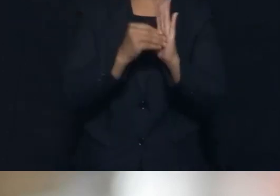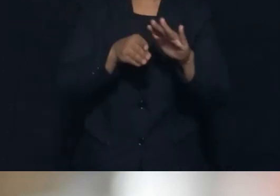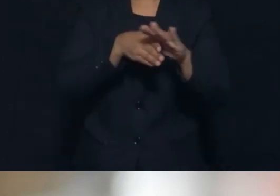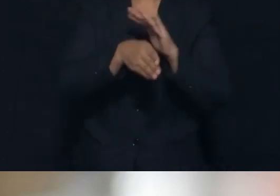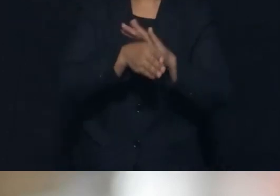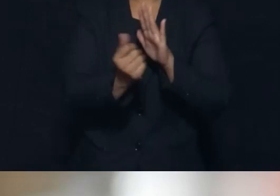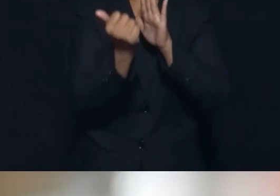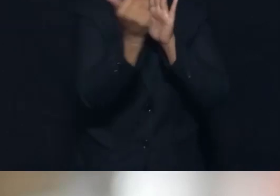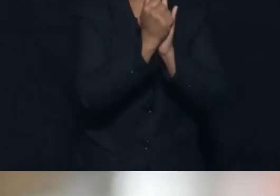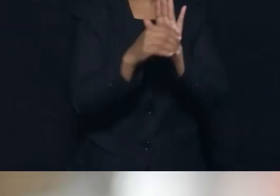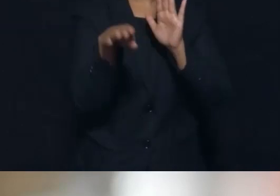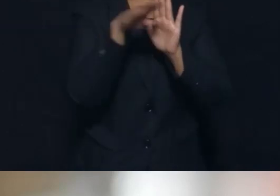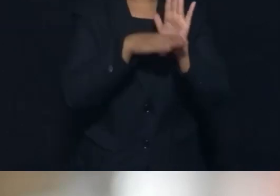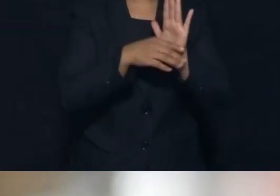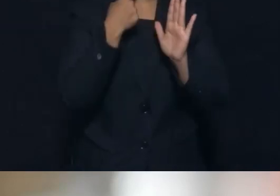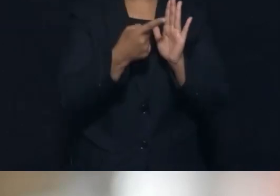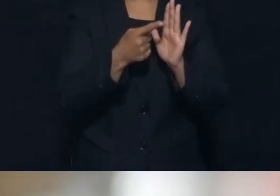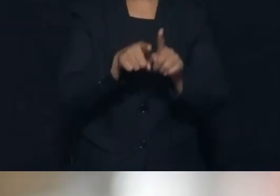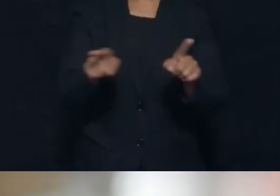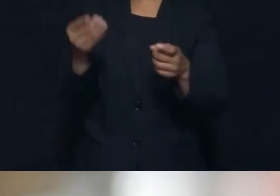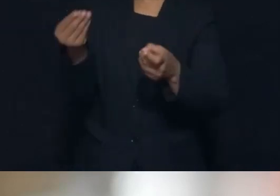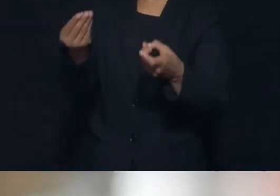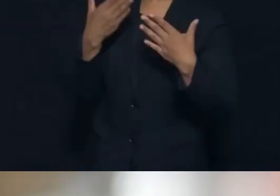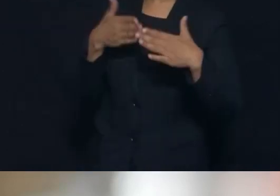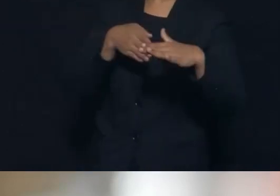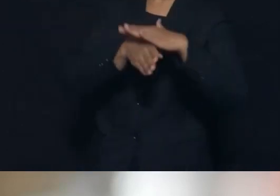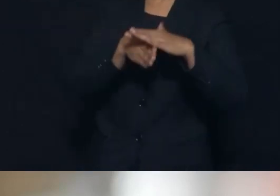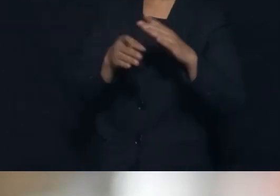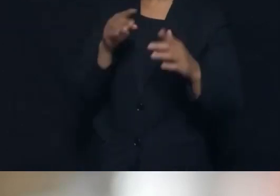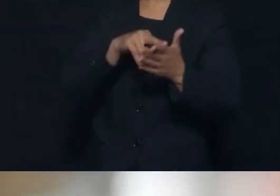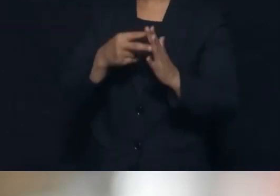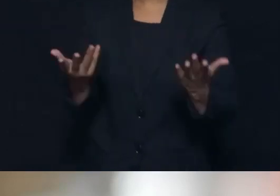technologies and it needs to go hand in hand. And needing to choose for interoperability.